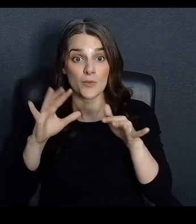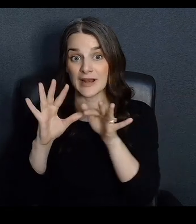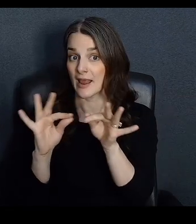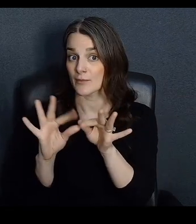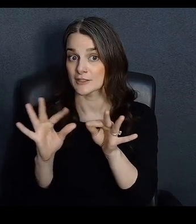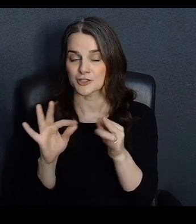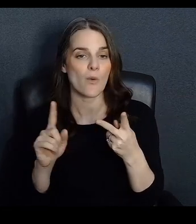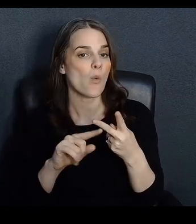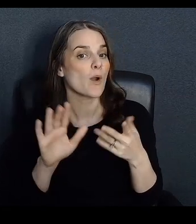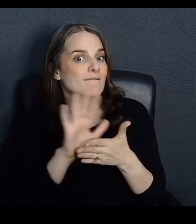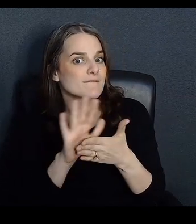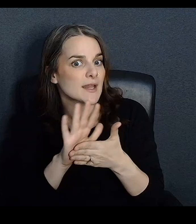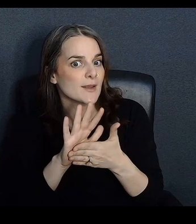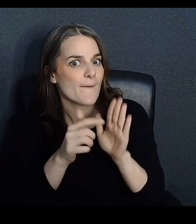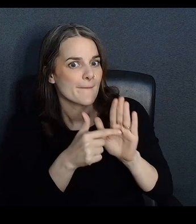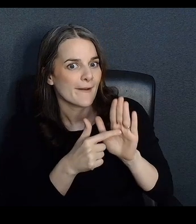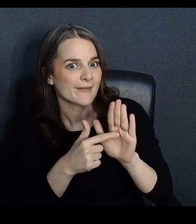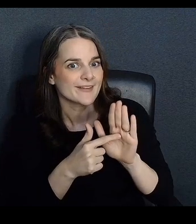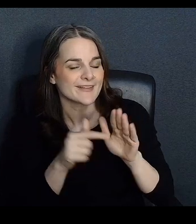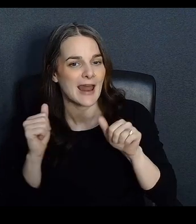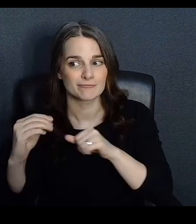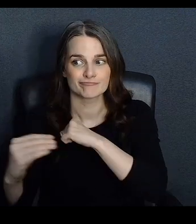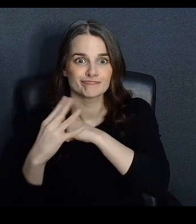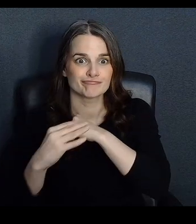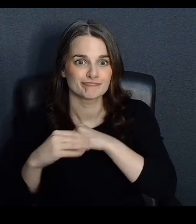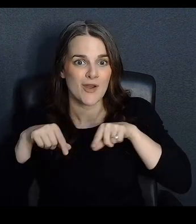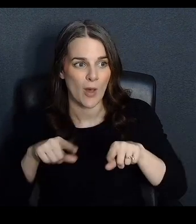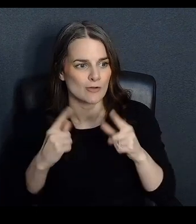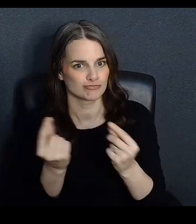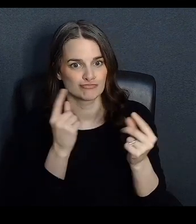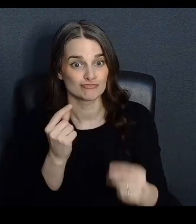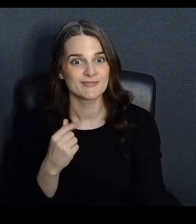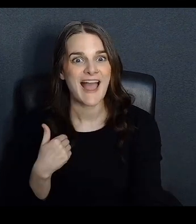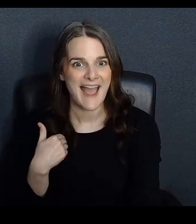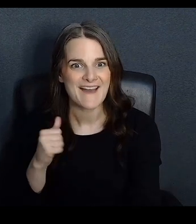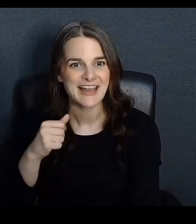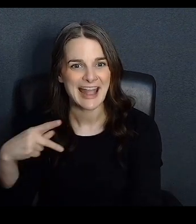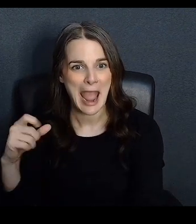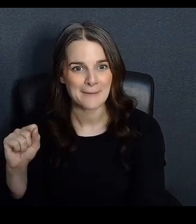modeling to coach you through a task? There are apps for that too. So on this slide, I have a screenshot